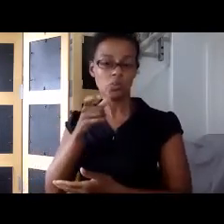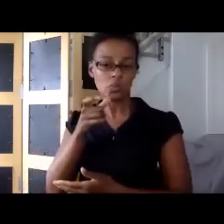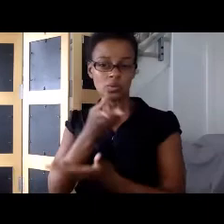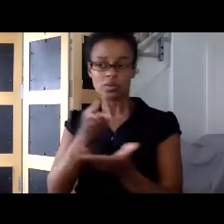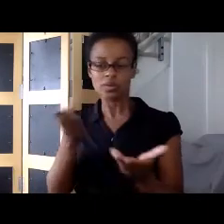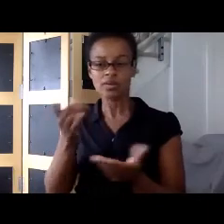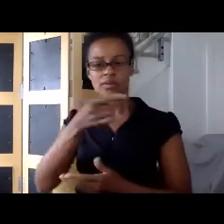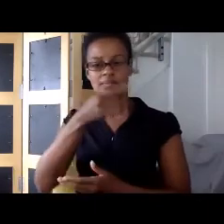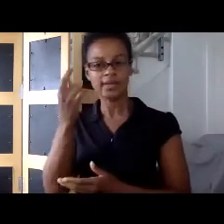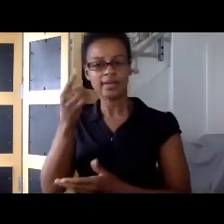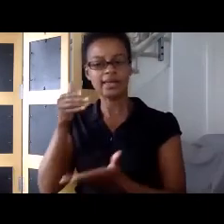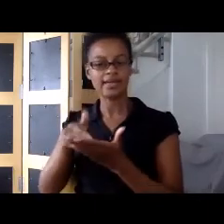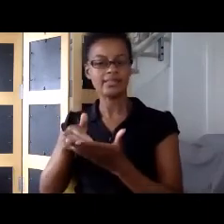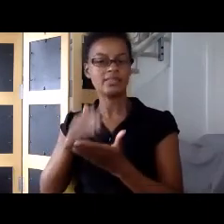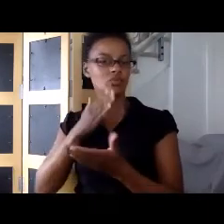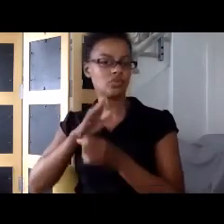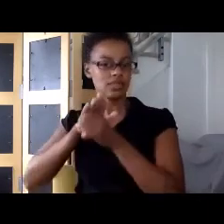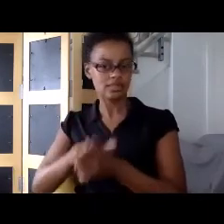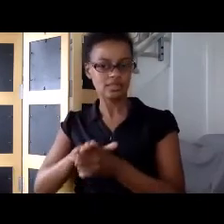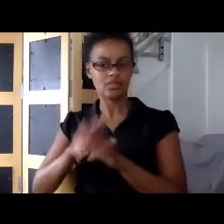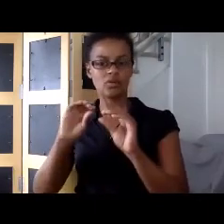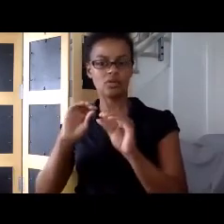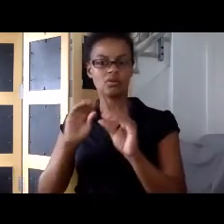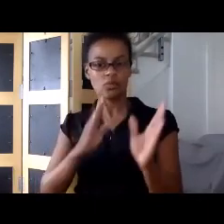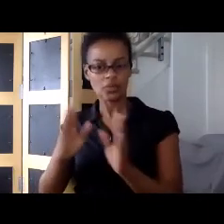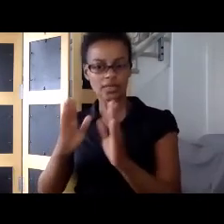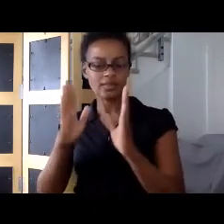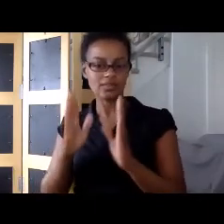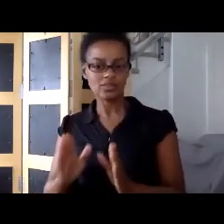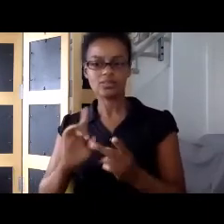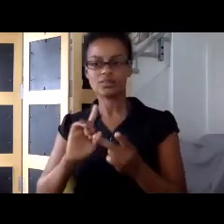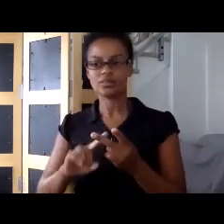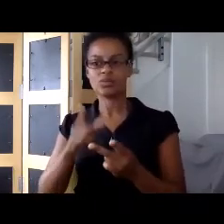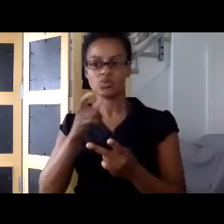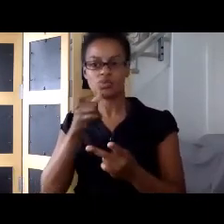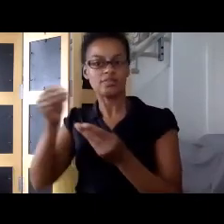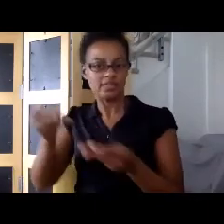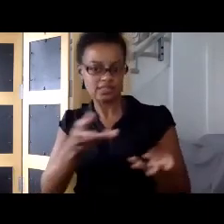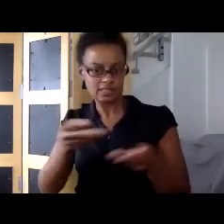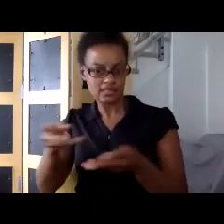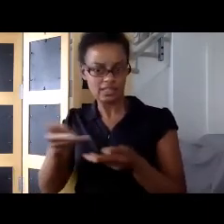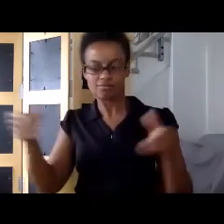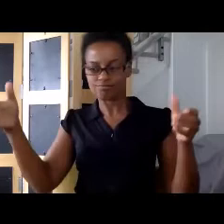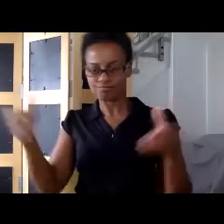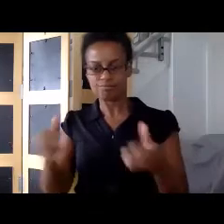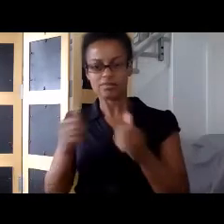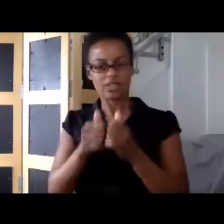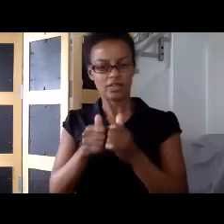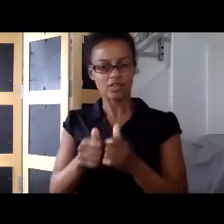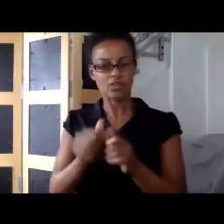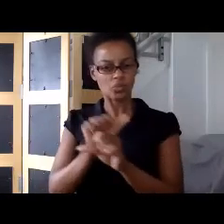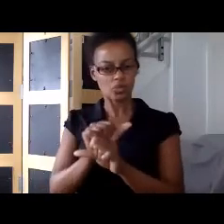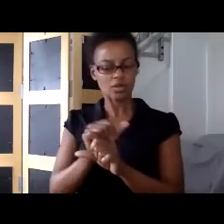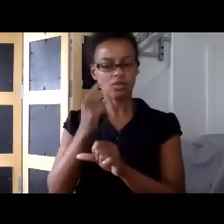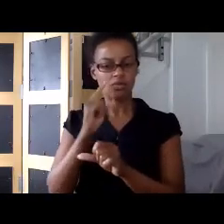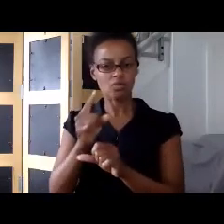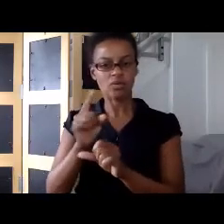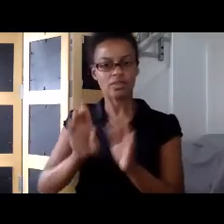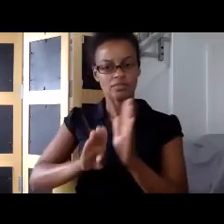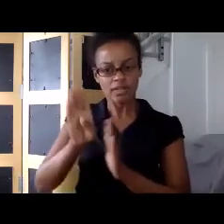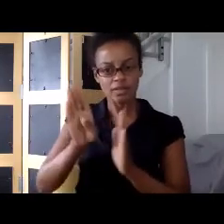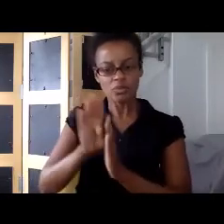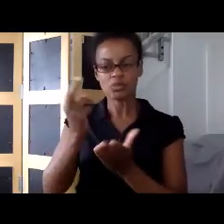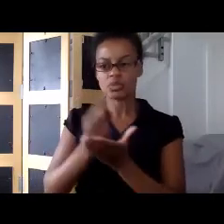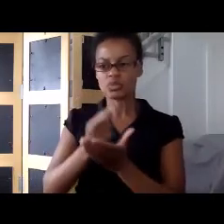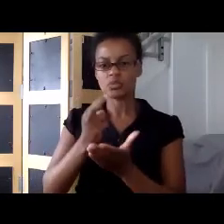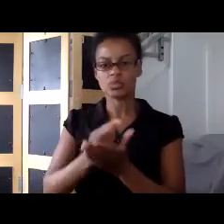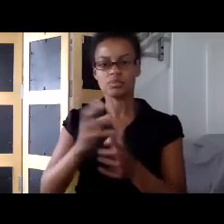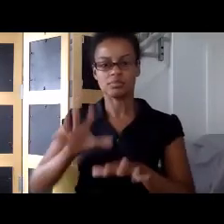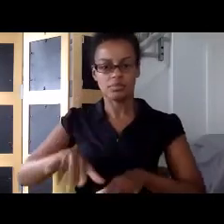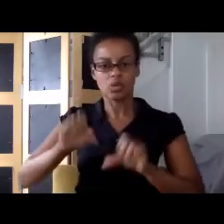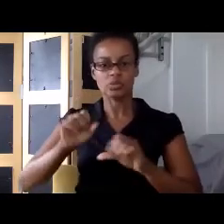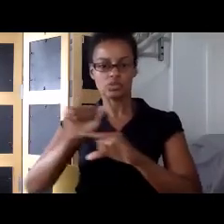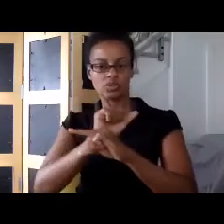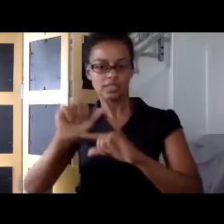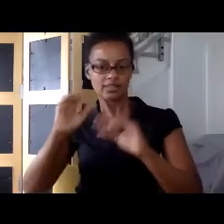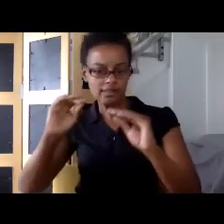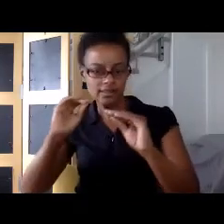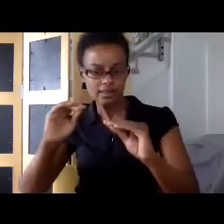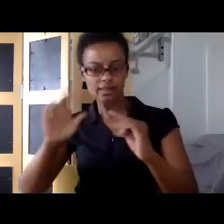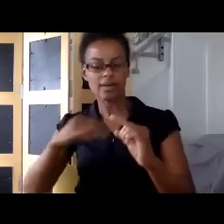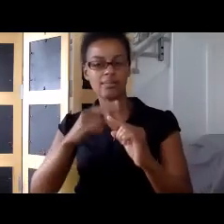to work together, develop resources and host trainings on addressing anti-Black racism.